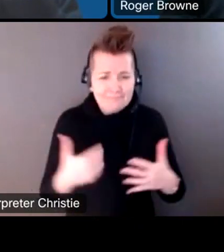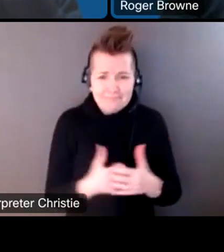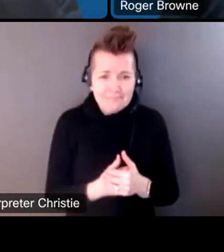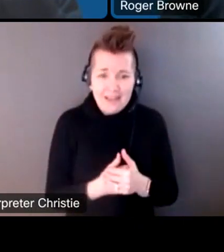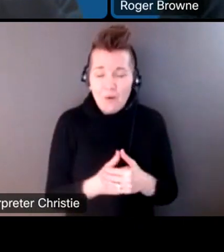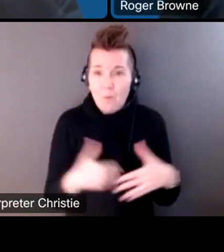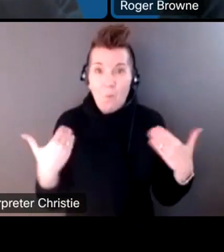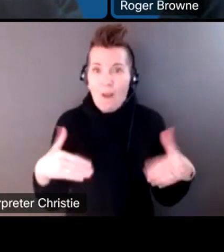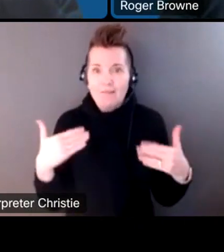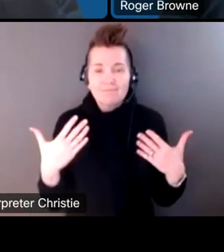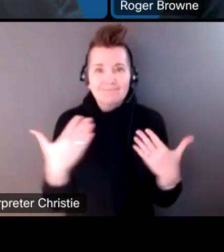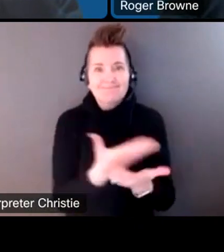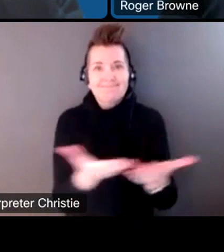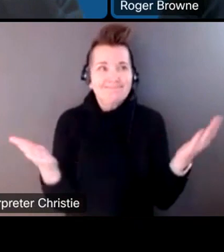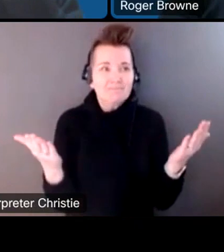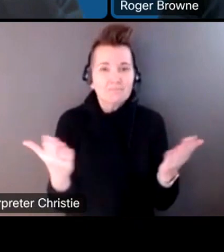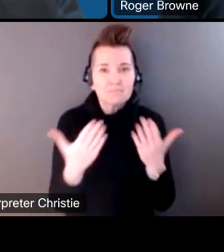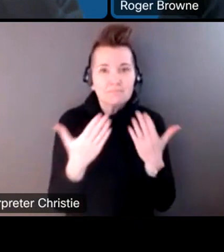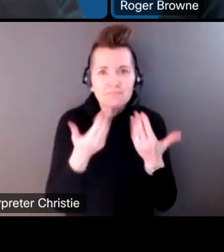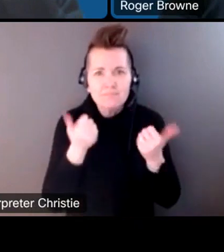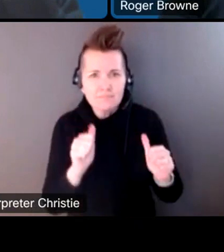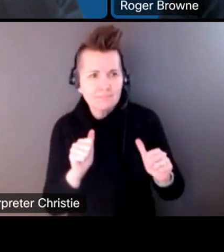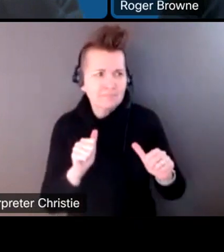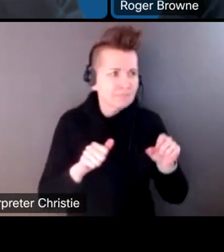to deal with all these competing interests.